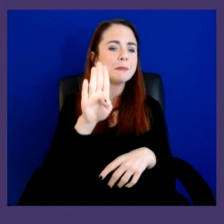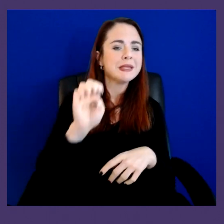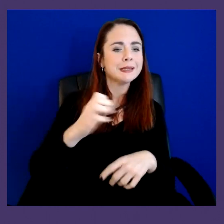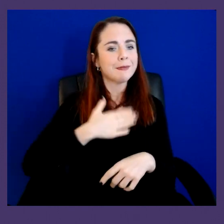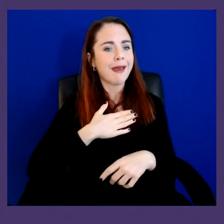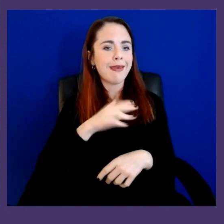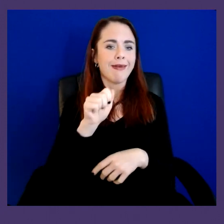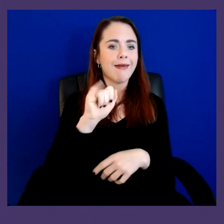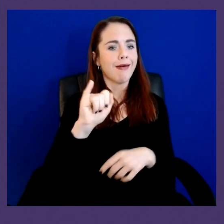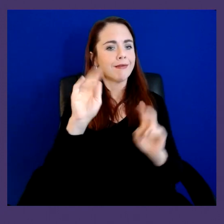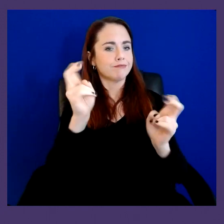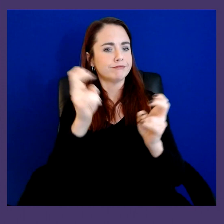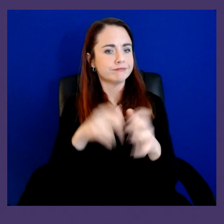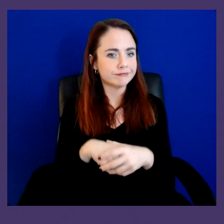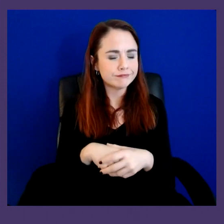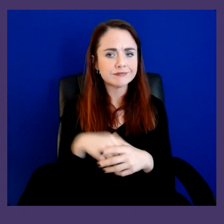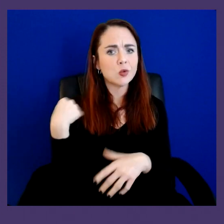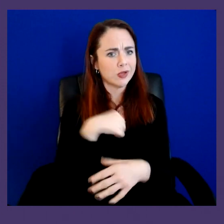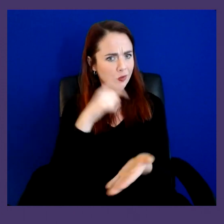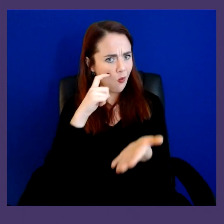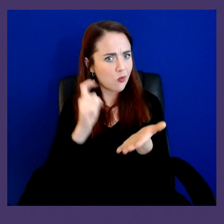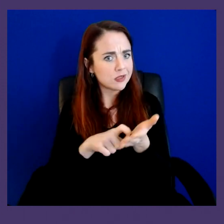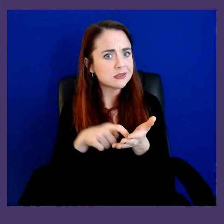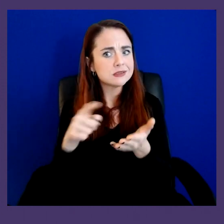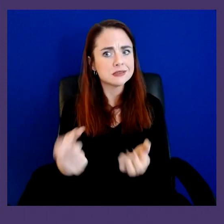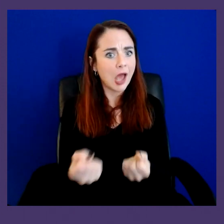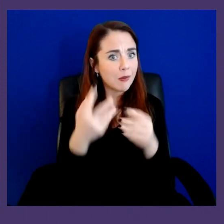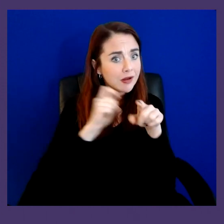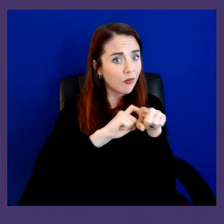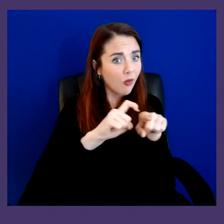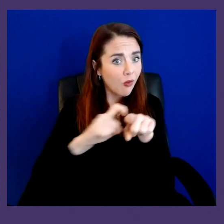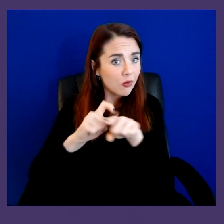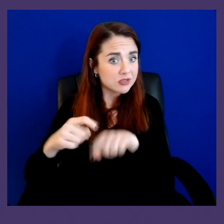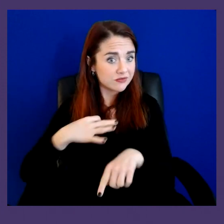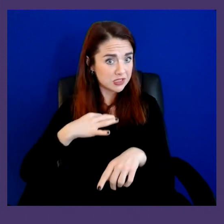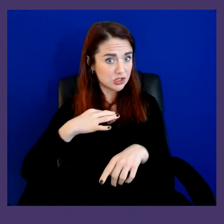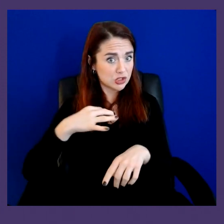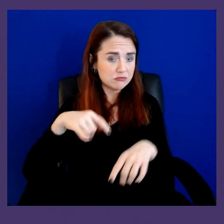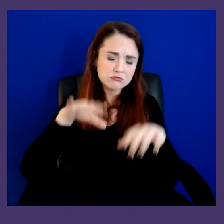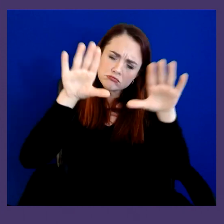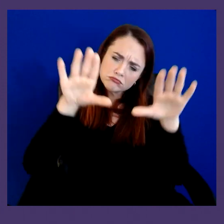that the volunteer calls, they work great, but we wanted to provide our users with a choice.